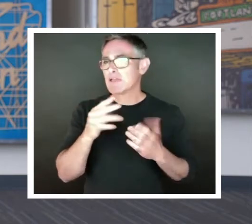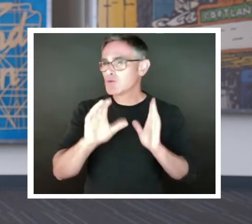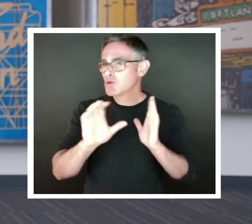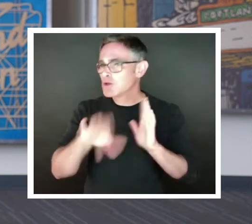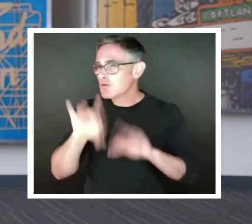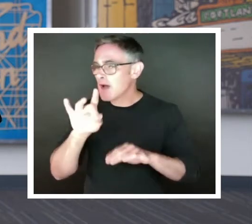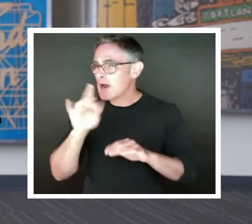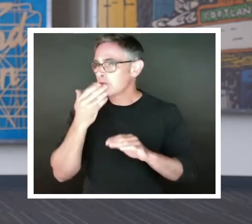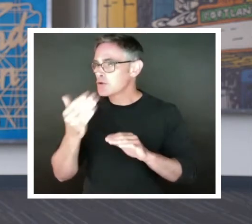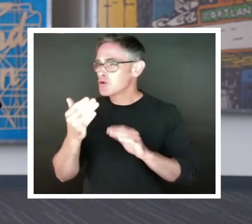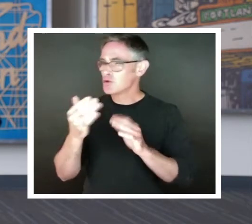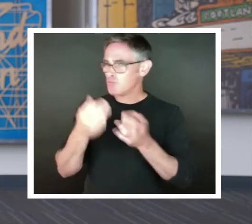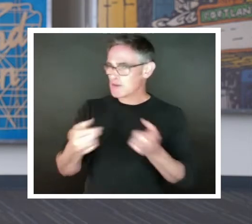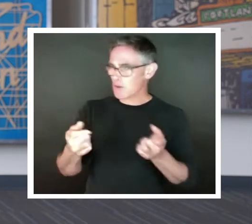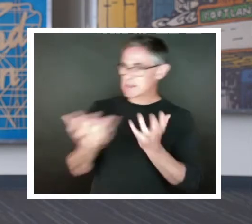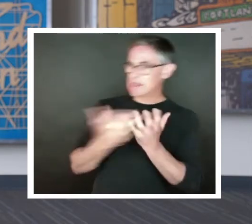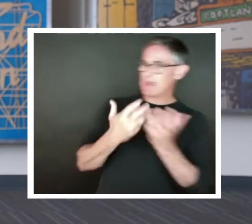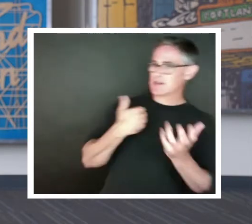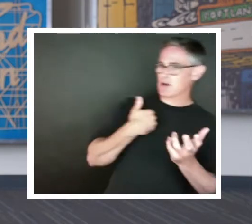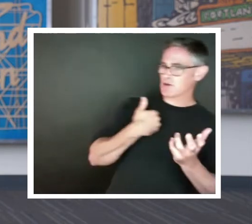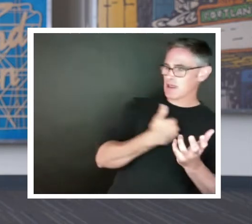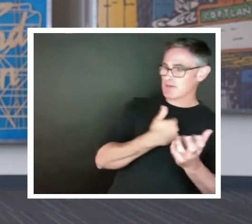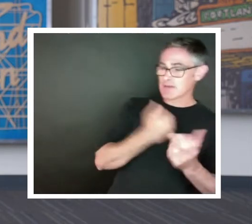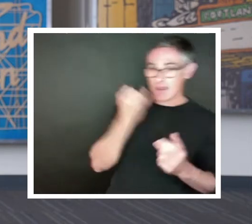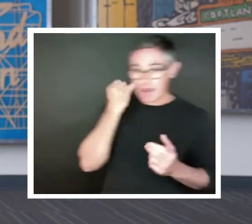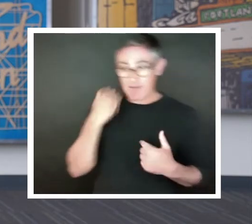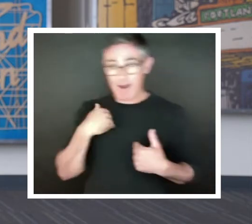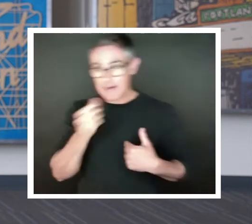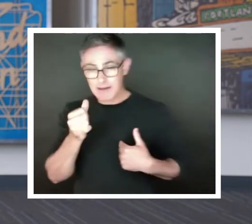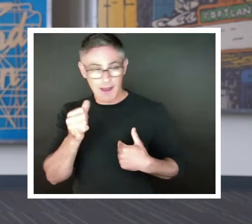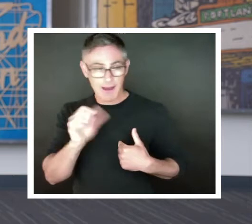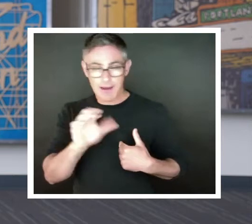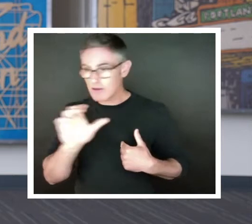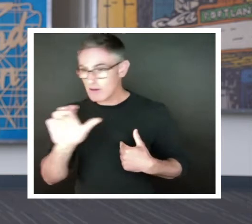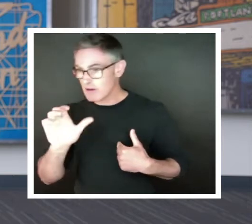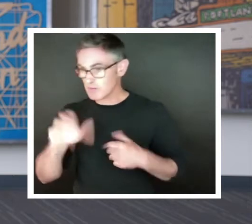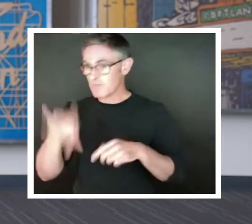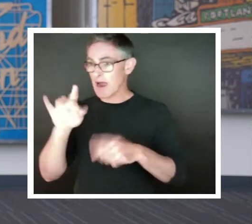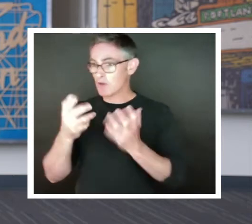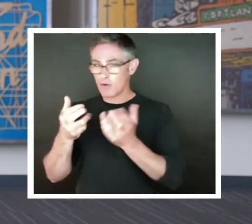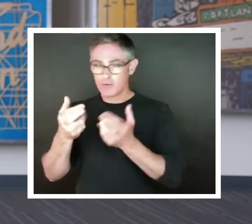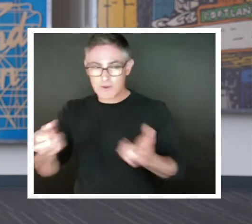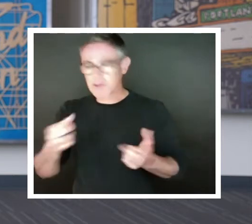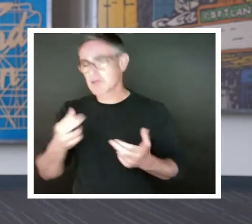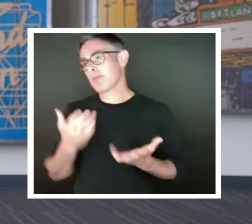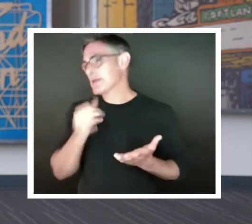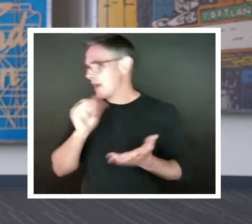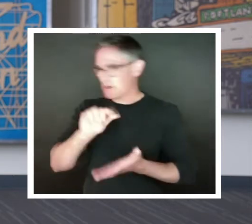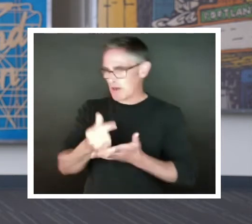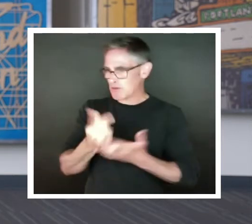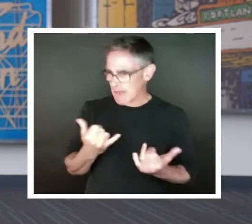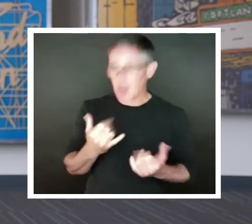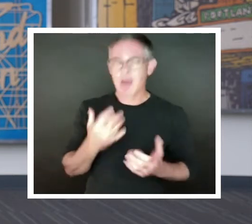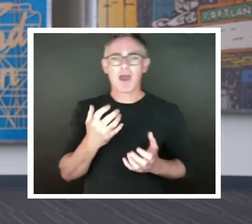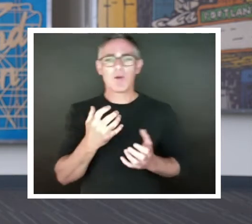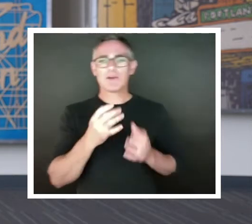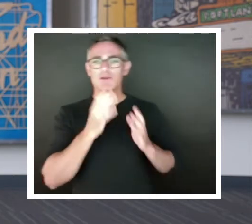If I hadn't done so, I might not be here graduating. Lastly, I would like to thank the MCECS faculty and staff